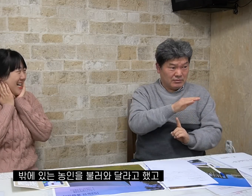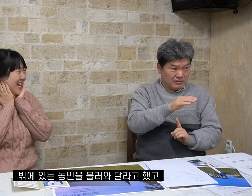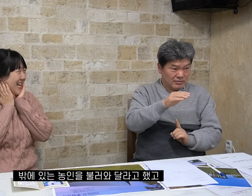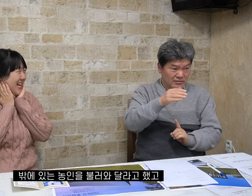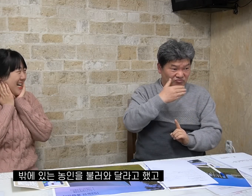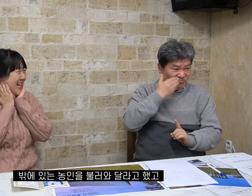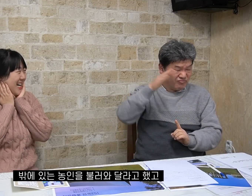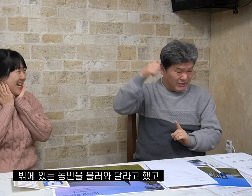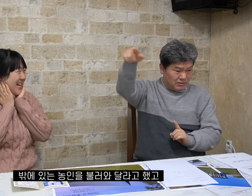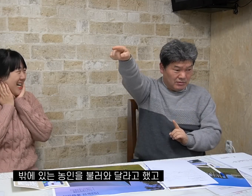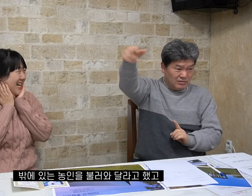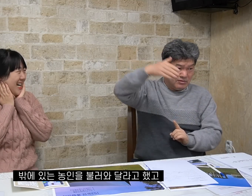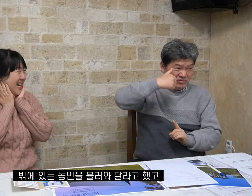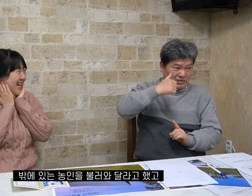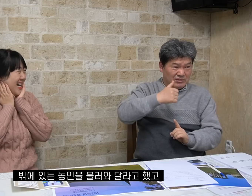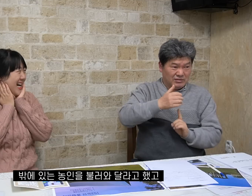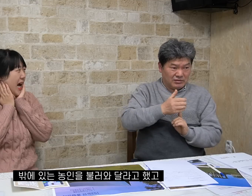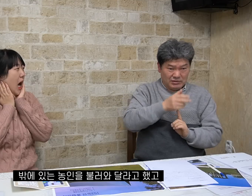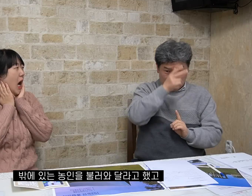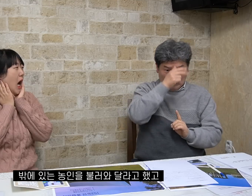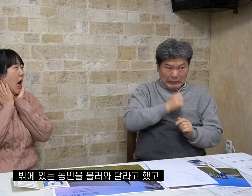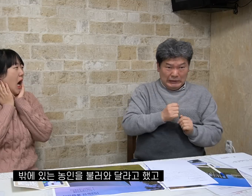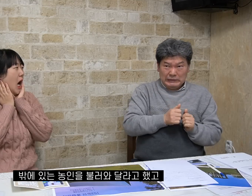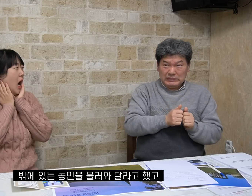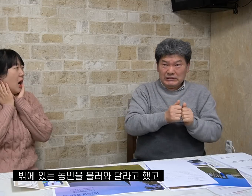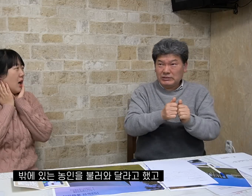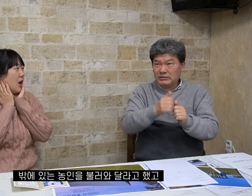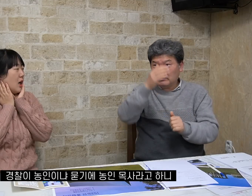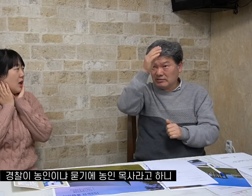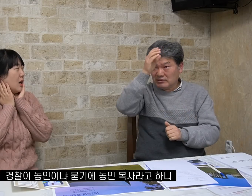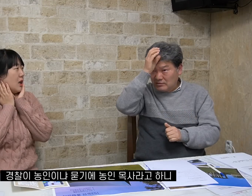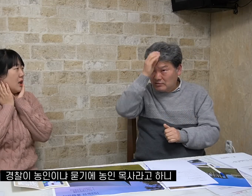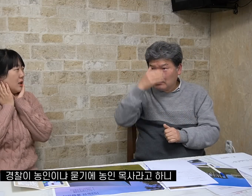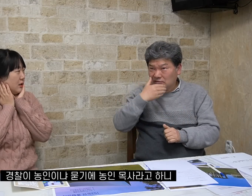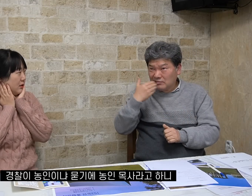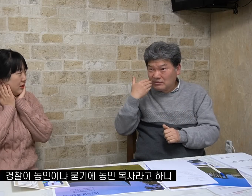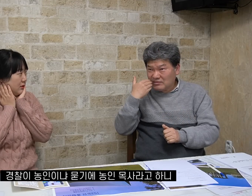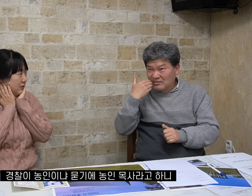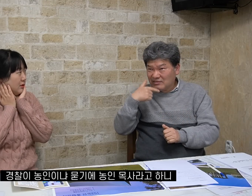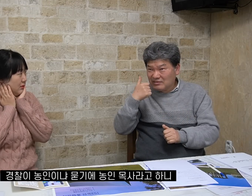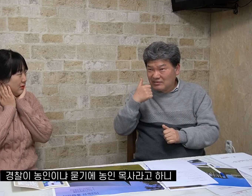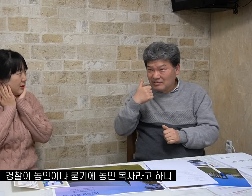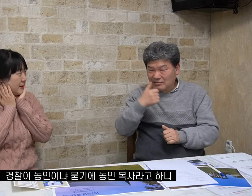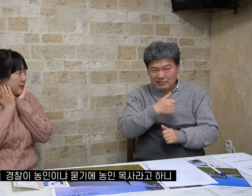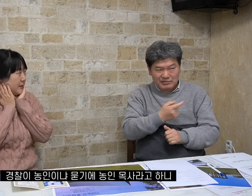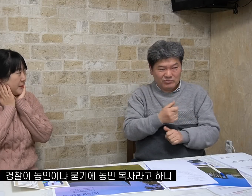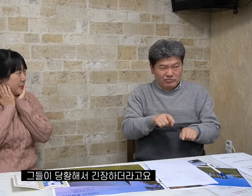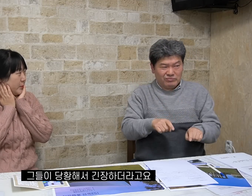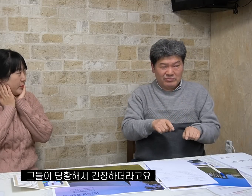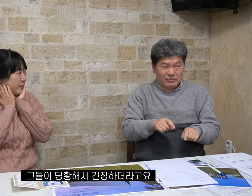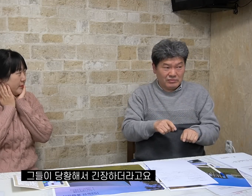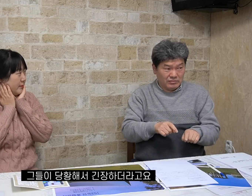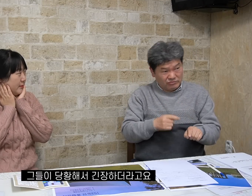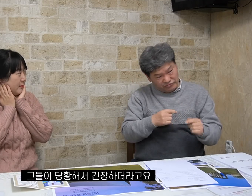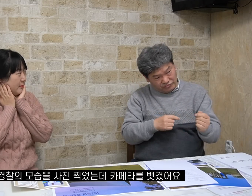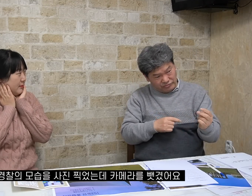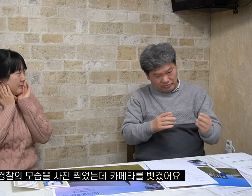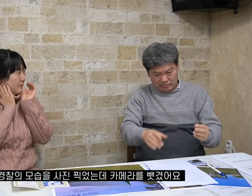I asked the deaf man outside and the police asked if he was deaf, so they said he was a deaf pastor.